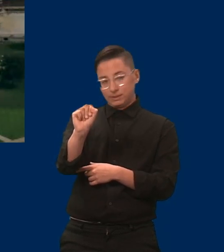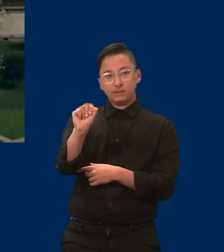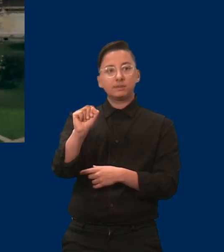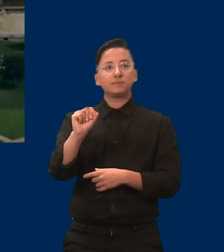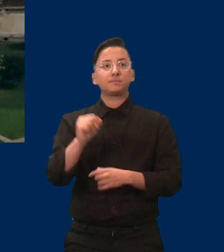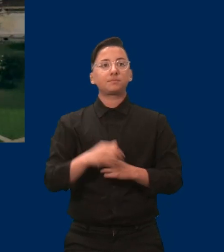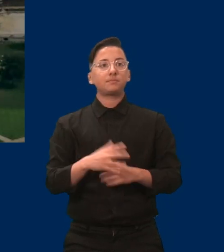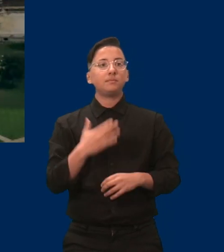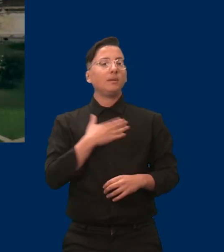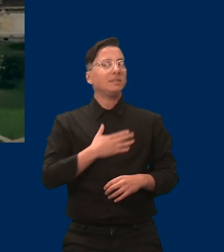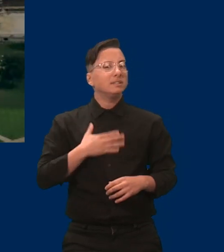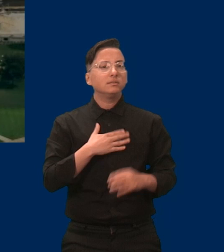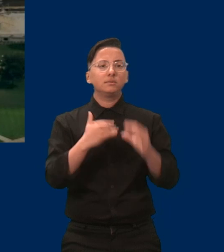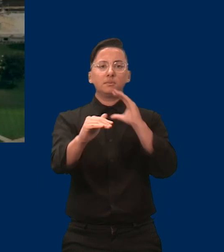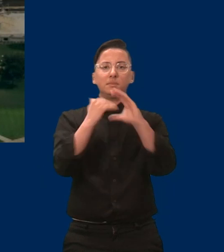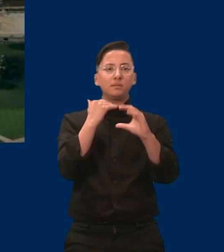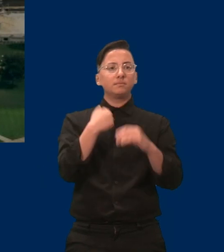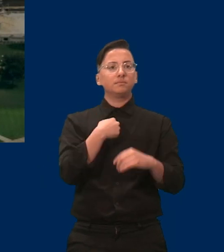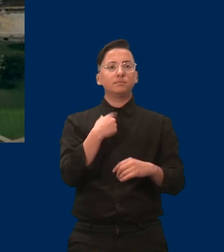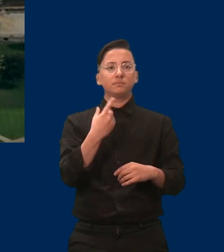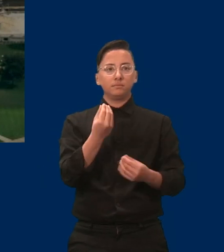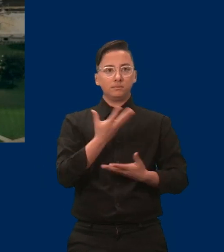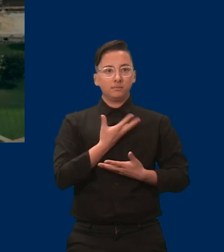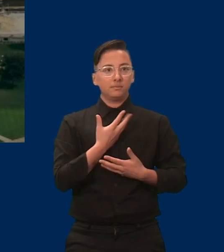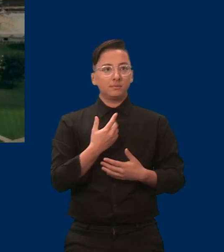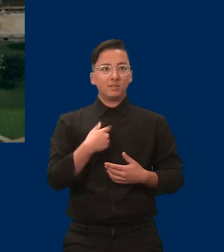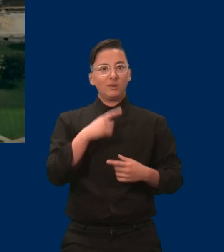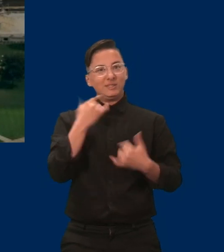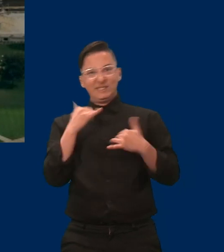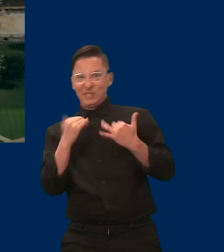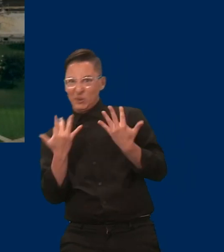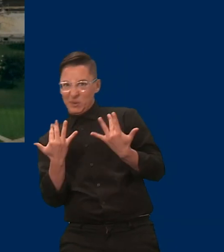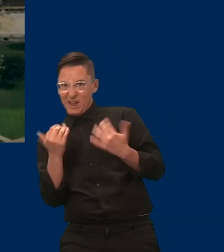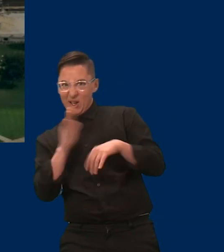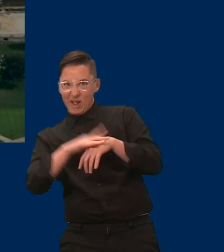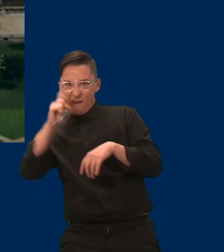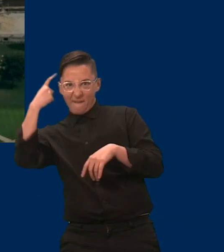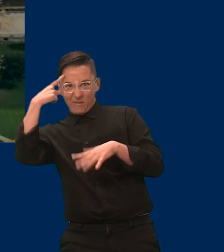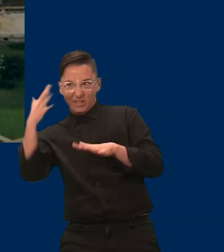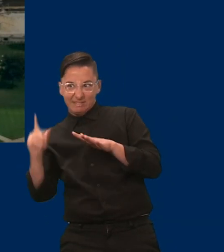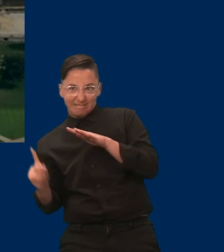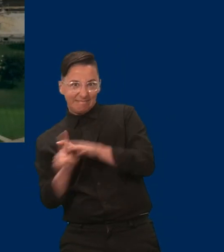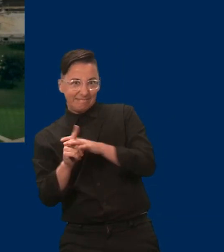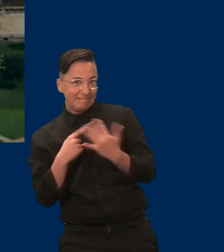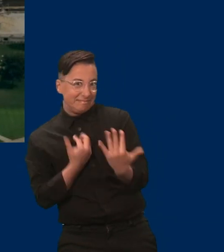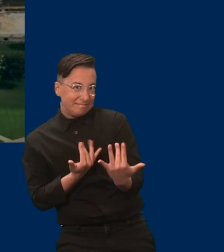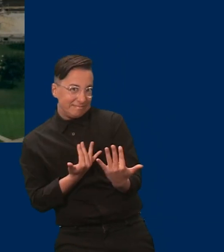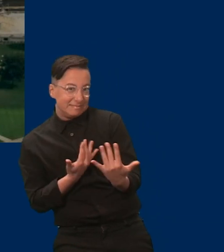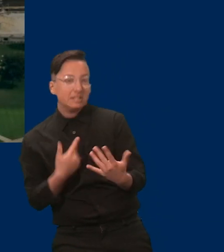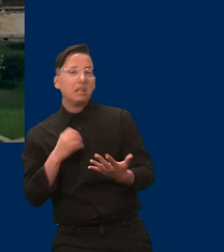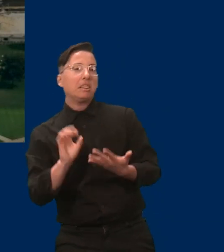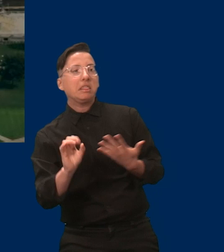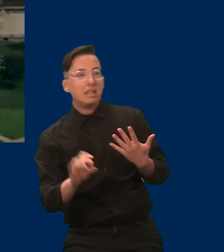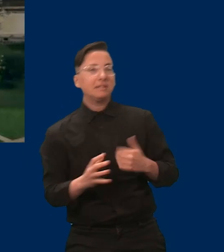And we are still waiting for the governor. I've been told that the governor is now actually here,